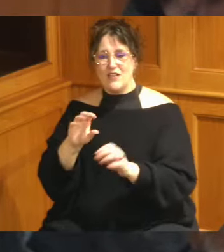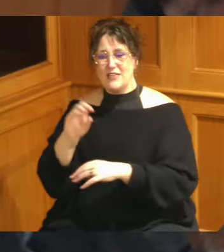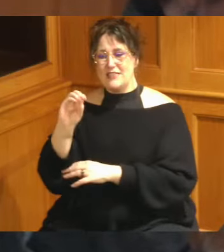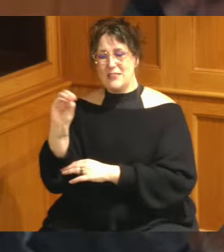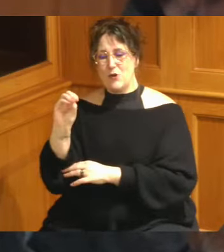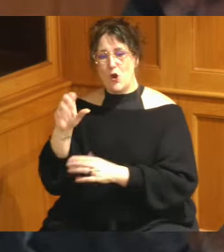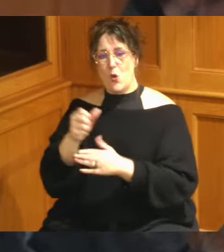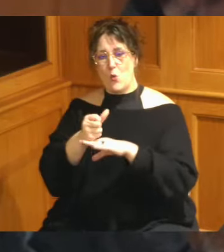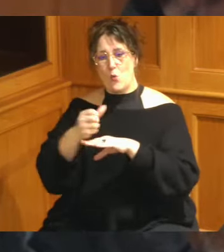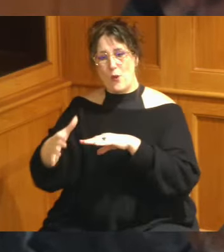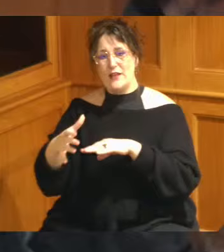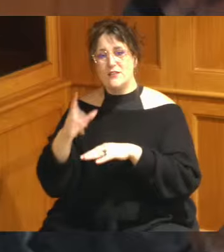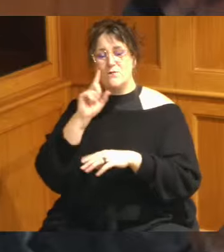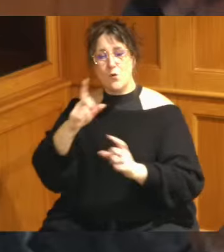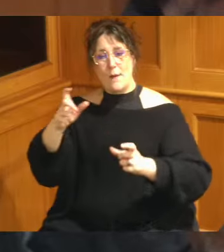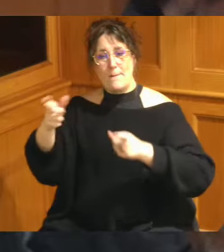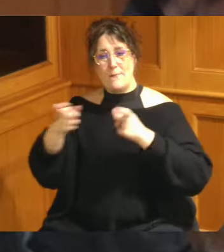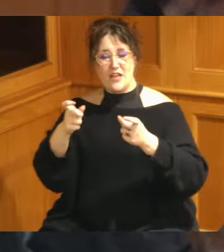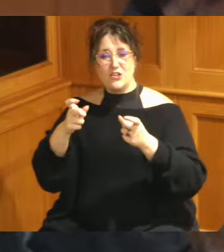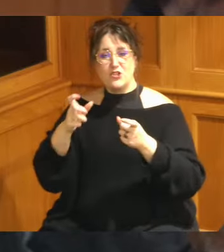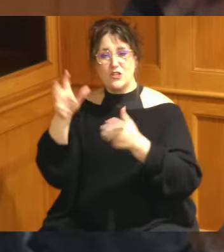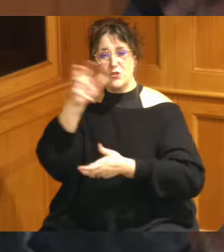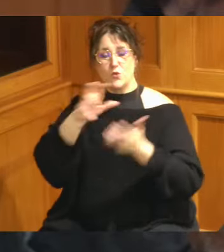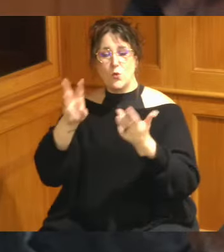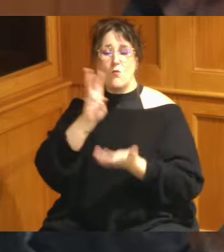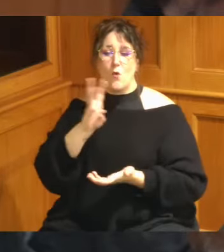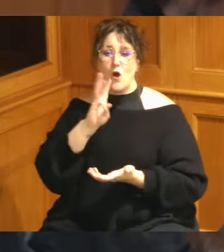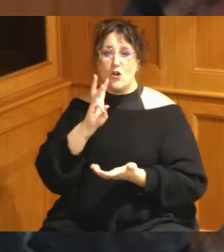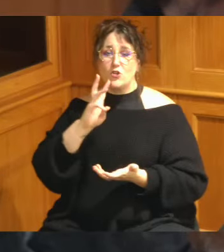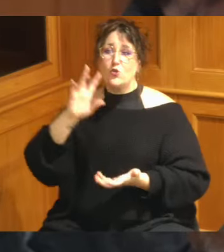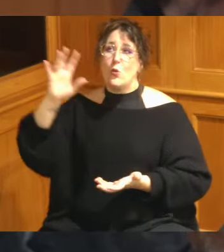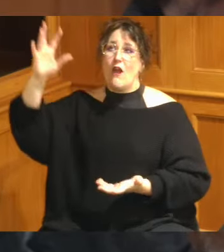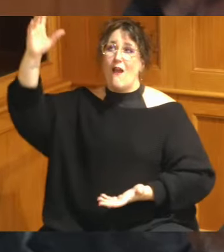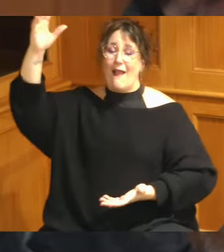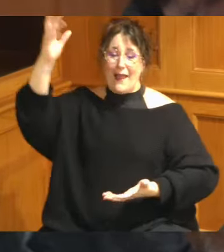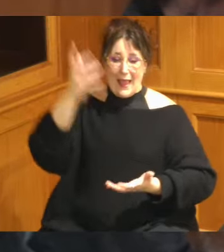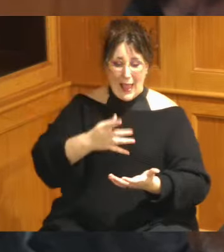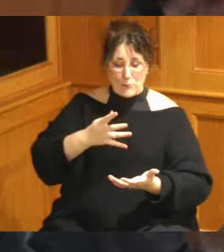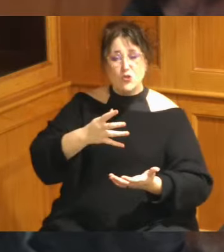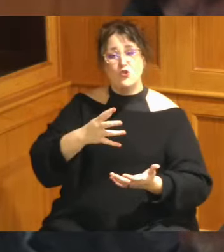of managing storm water by capturing, storing and reusing rainwater in their cisterns and